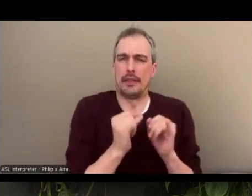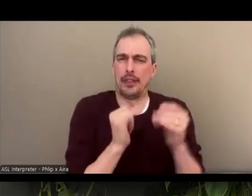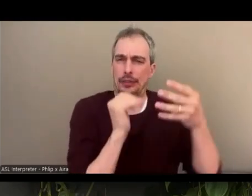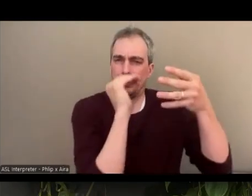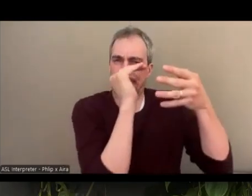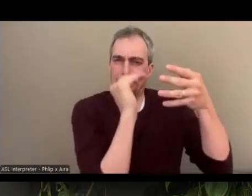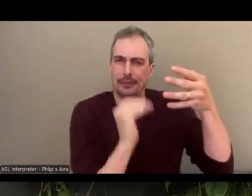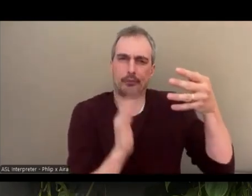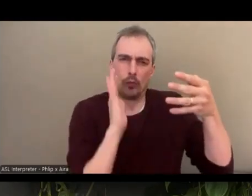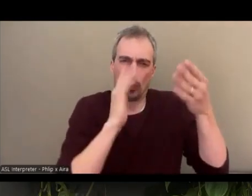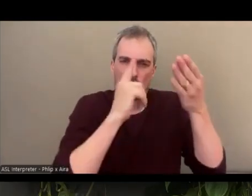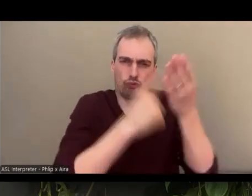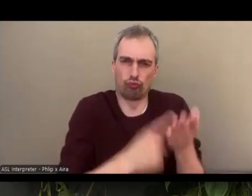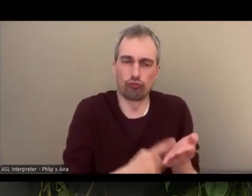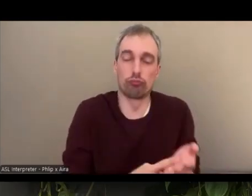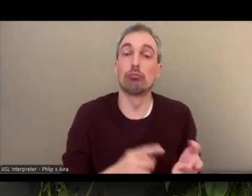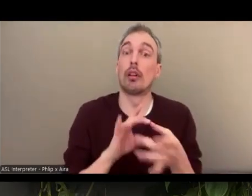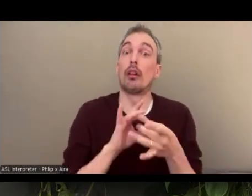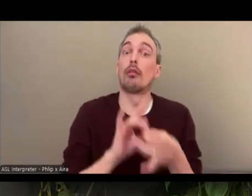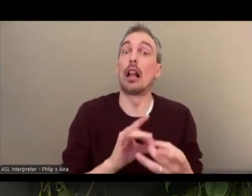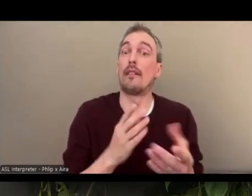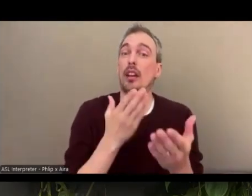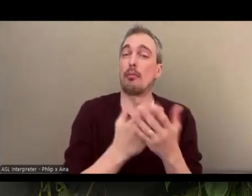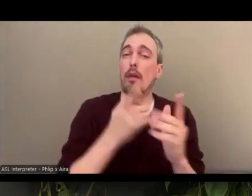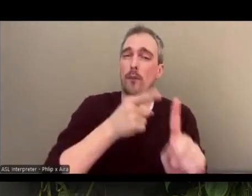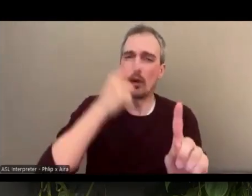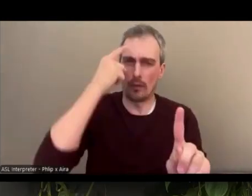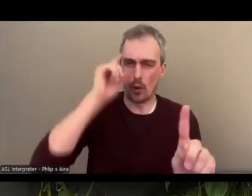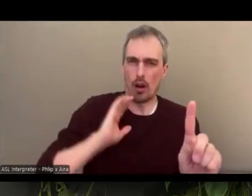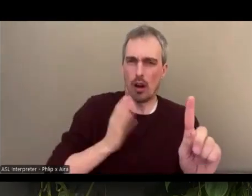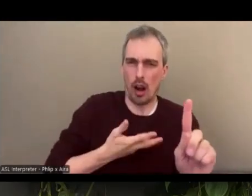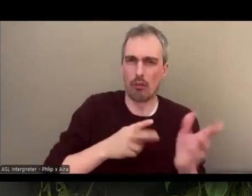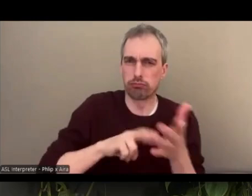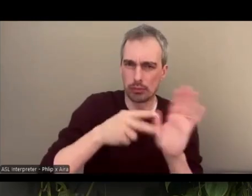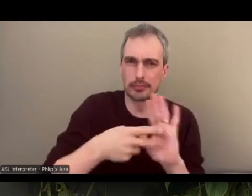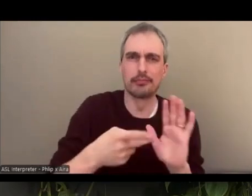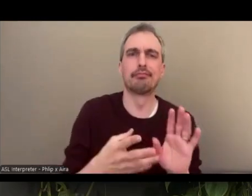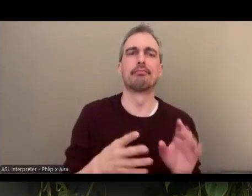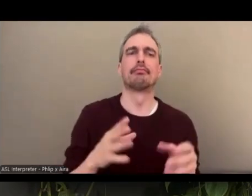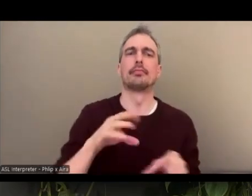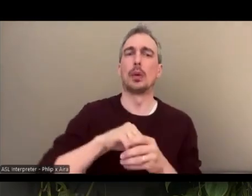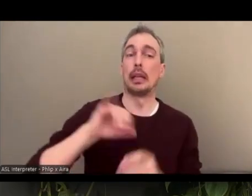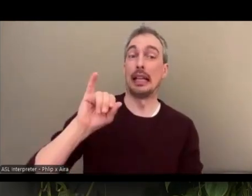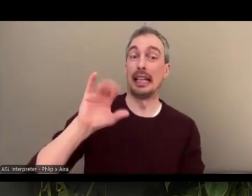So relevant proof points for our purposes fall under the ICT dimension and include the following.